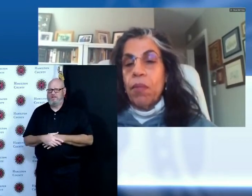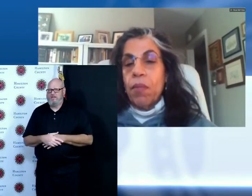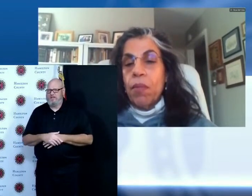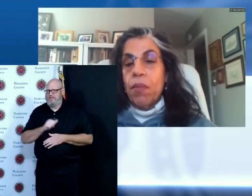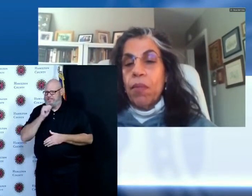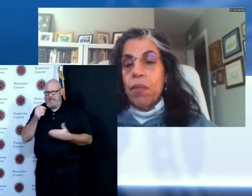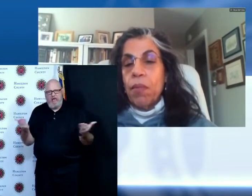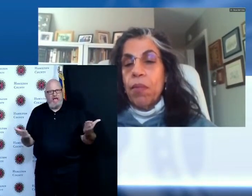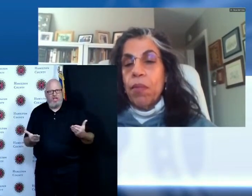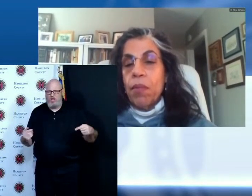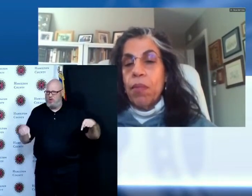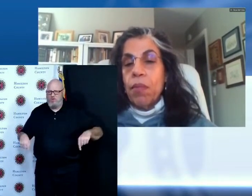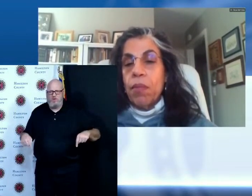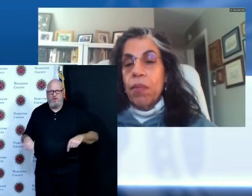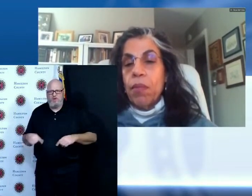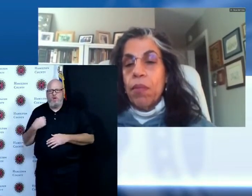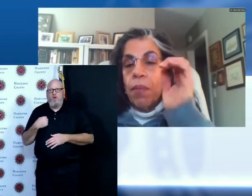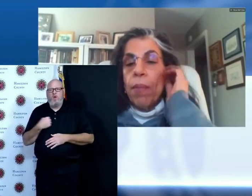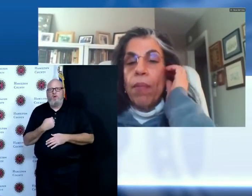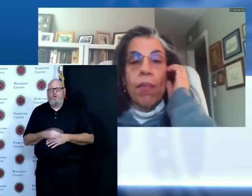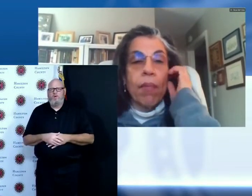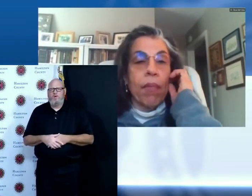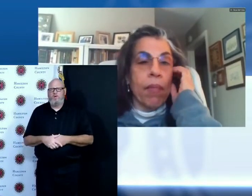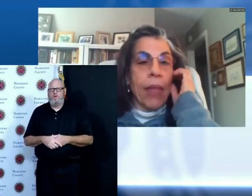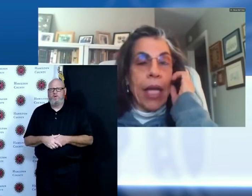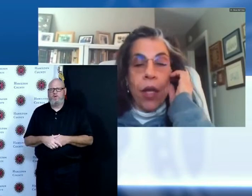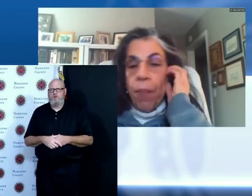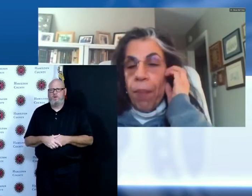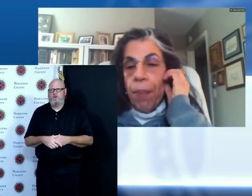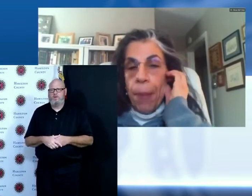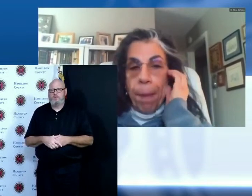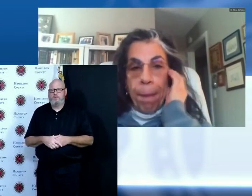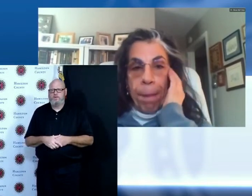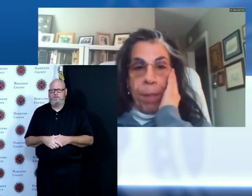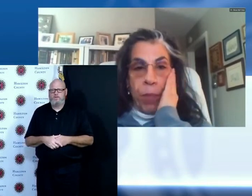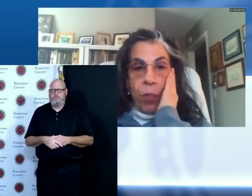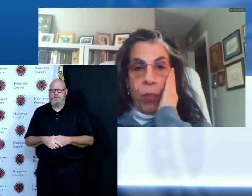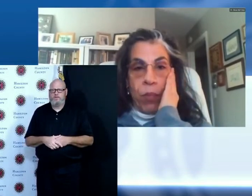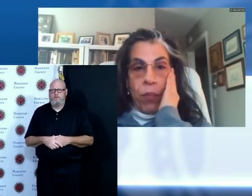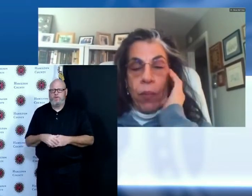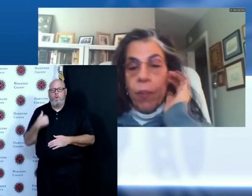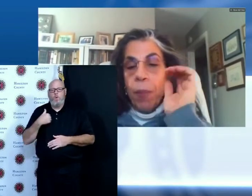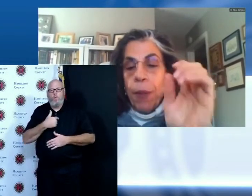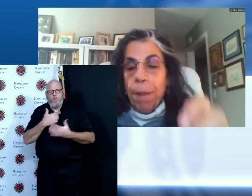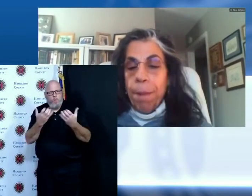on trying to move forward from a policy standpoint but then also making sure that we have one message